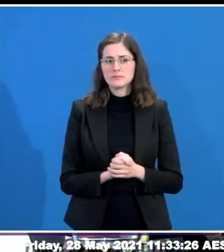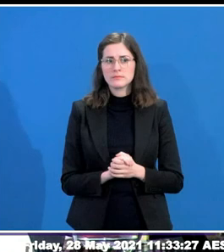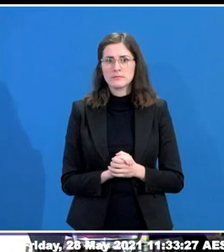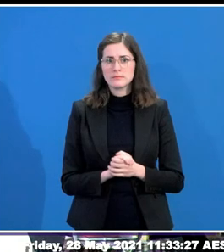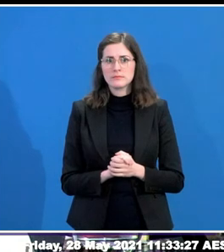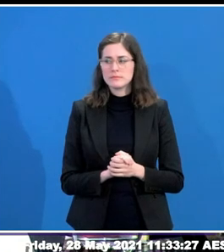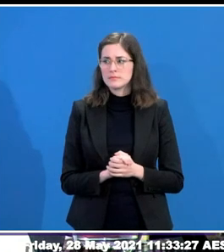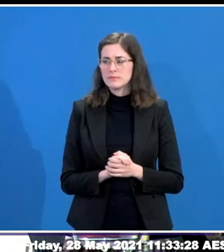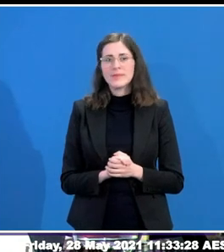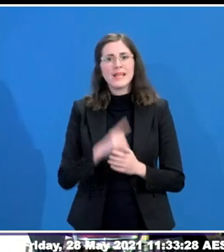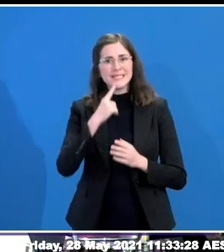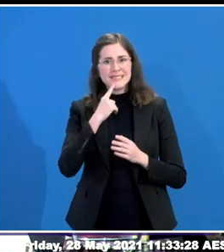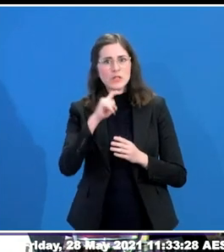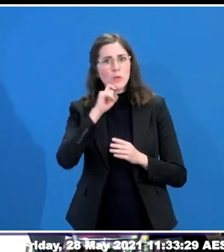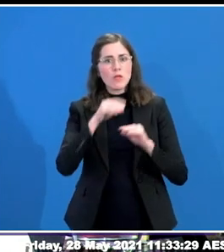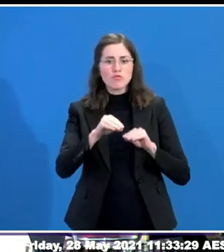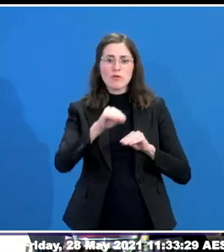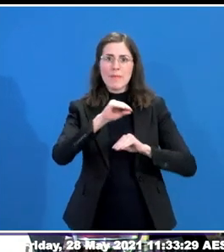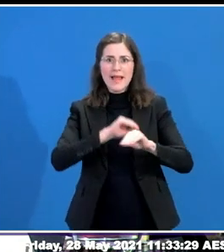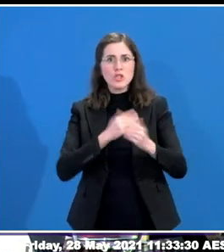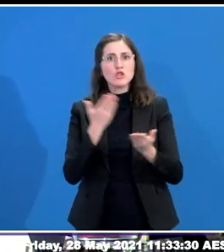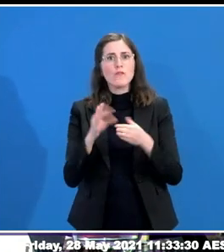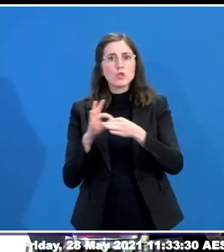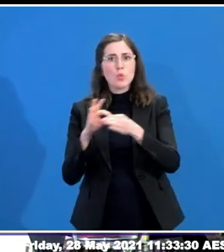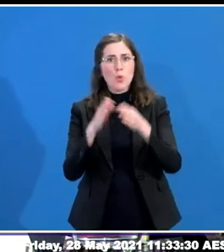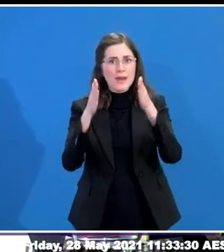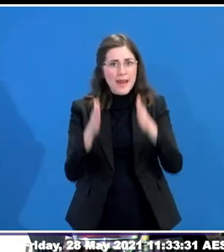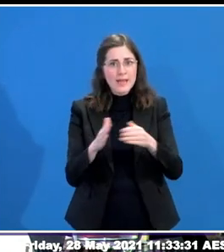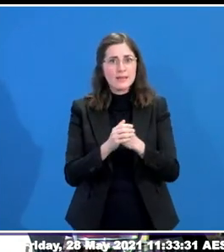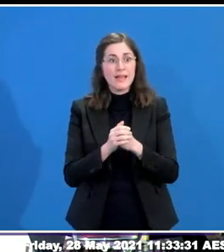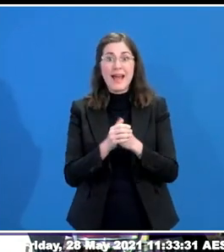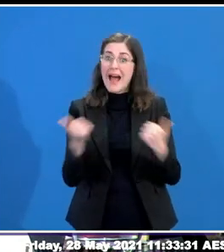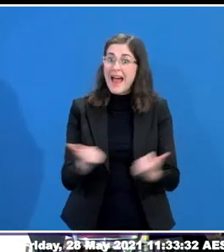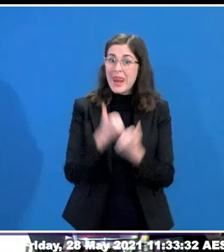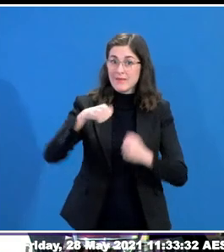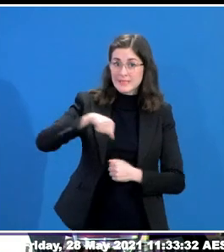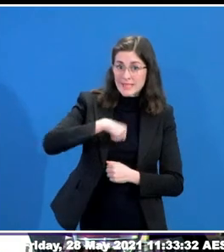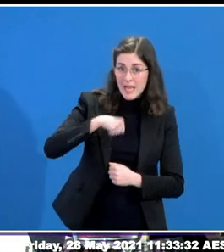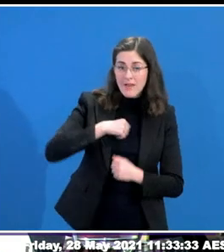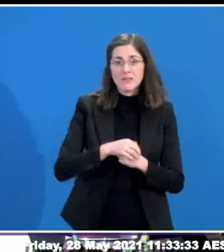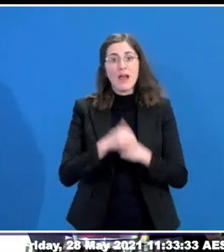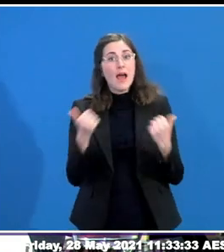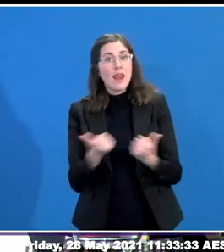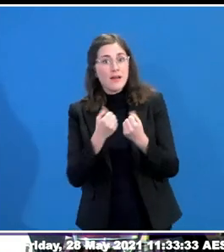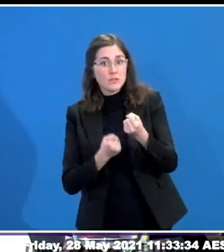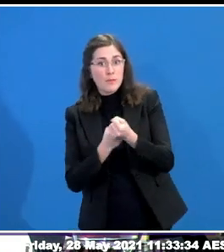The replacement of the service coordinator, adequate staffing and support staff, putting that in place --- MS EASTMAN: That was the focus on